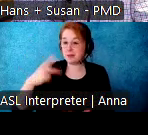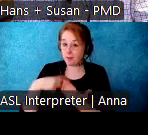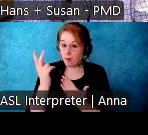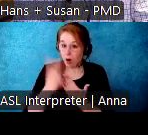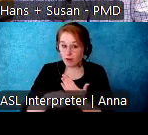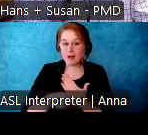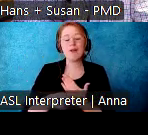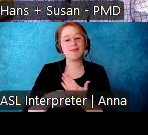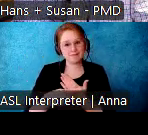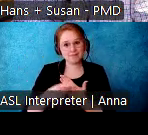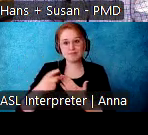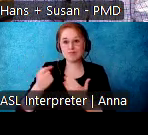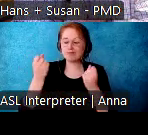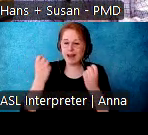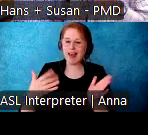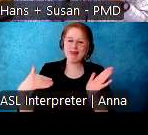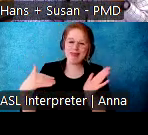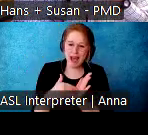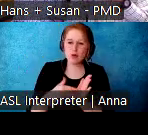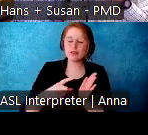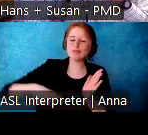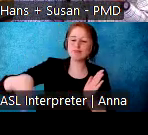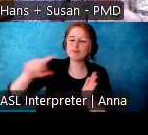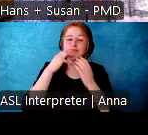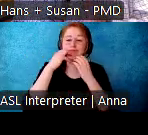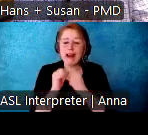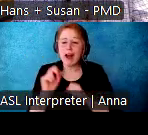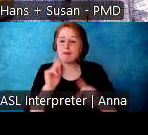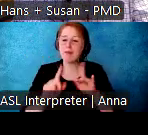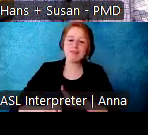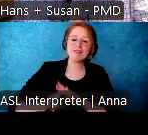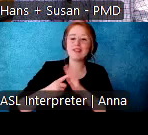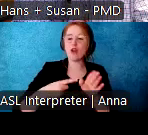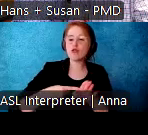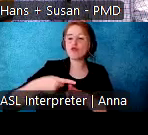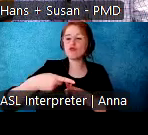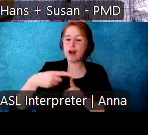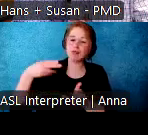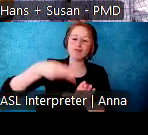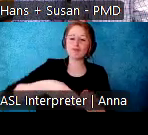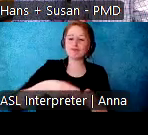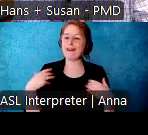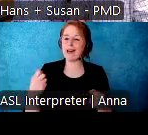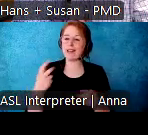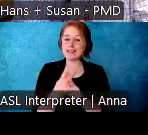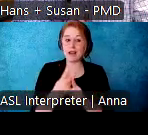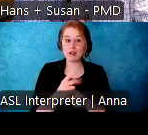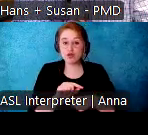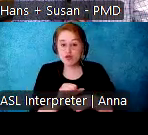it possible for thousands of caring people to start their careers in healthcare. All training is free and online.